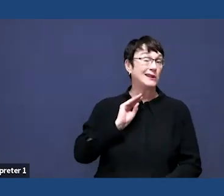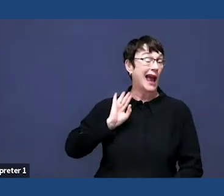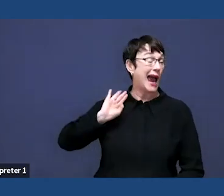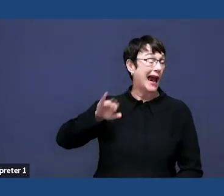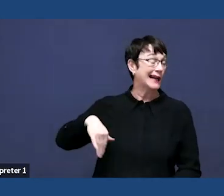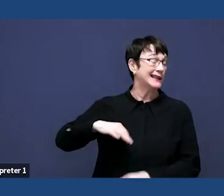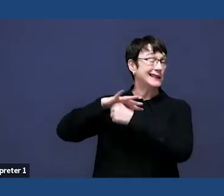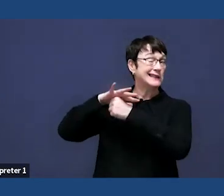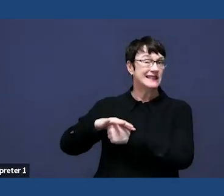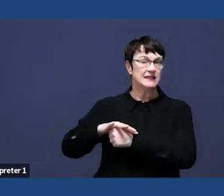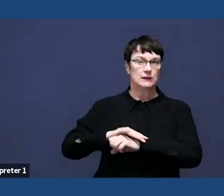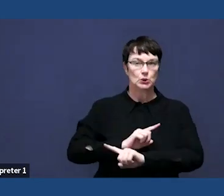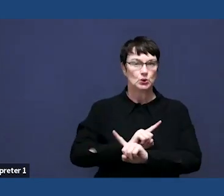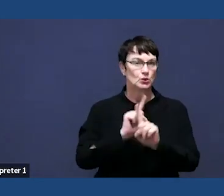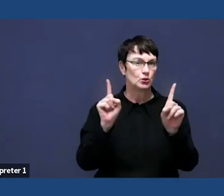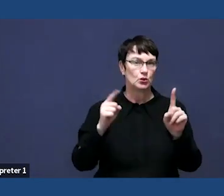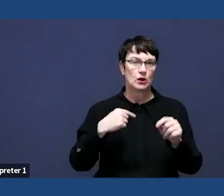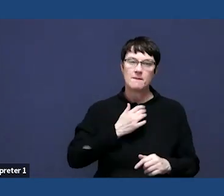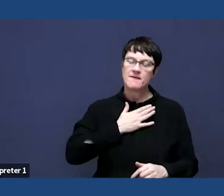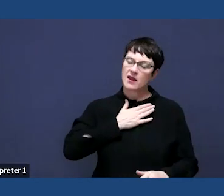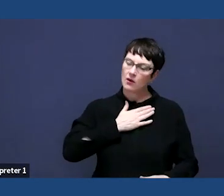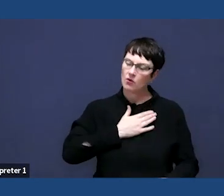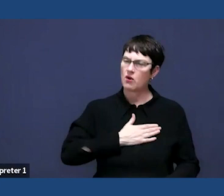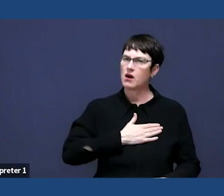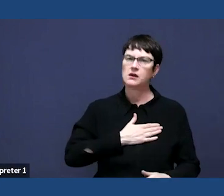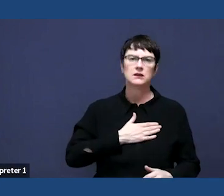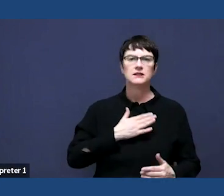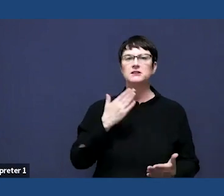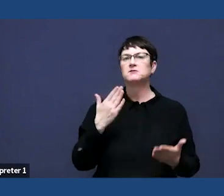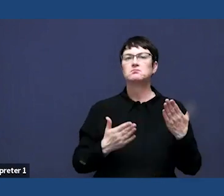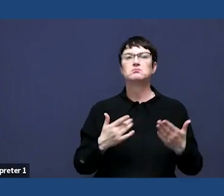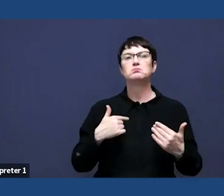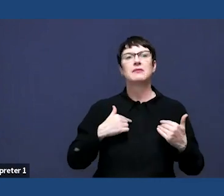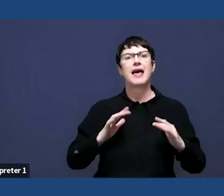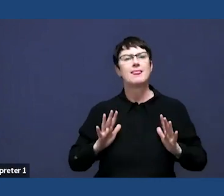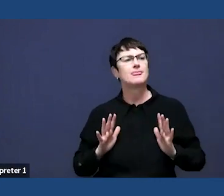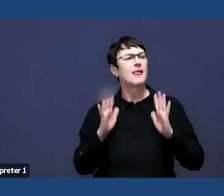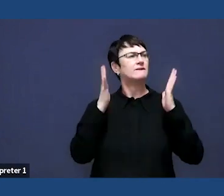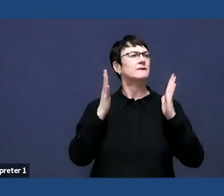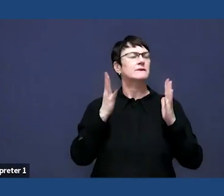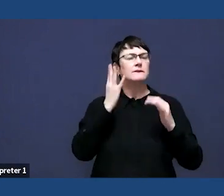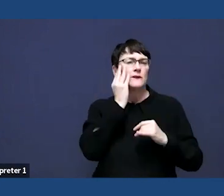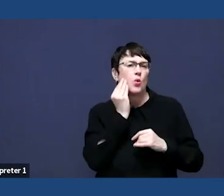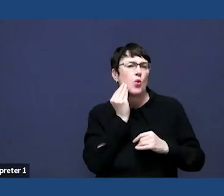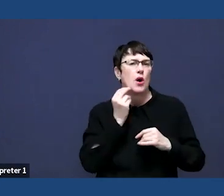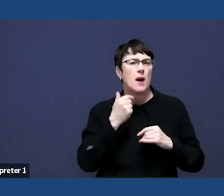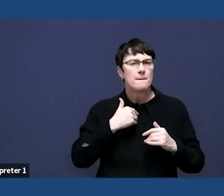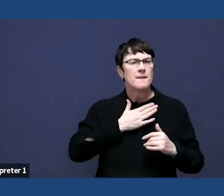fourth quarter of my life to count with the UN Convention? This is how we make it happen.